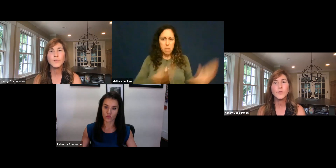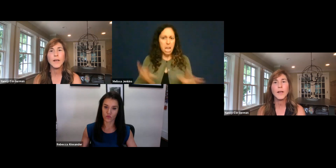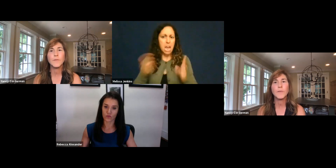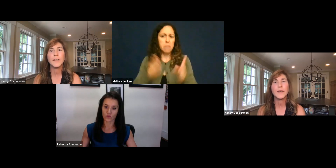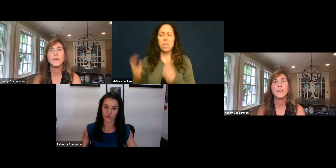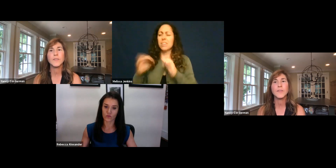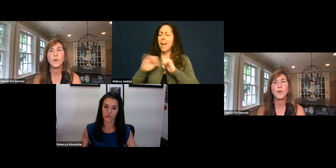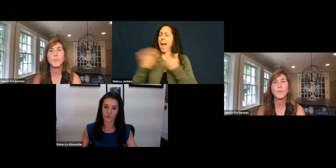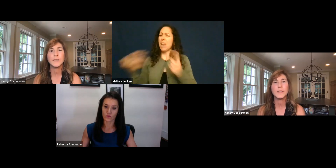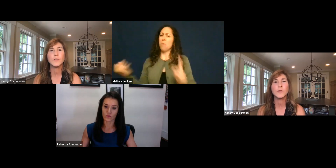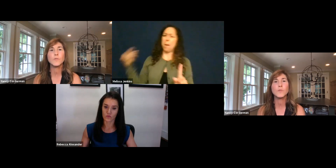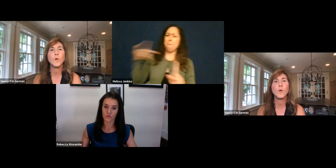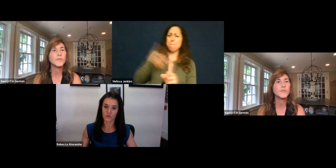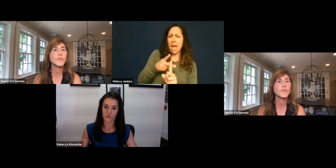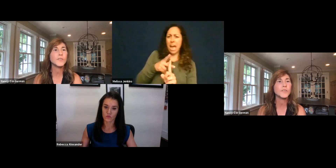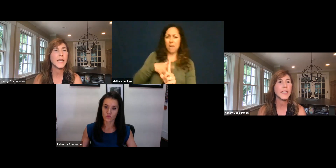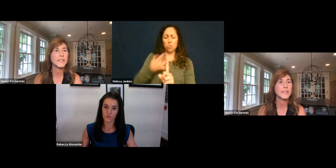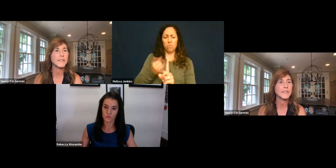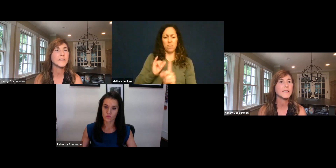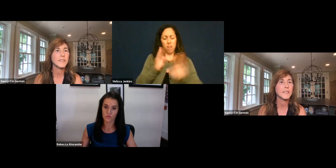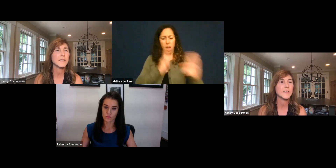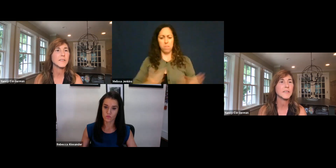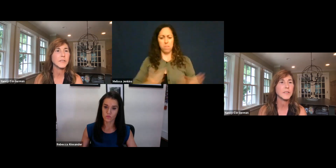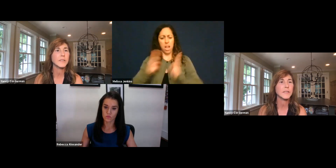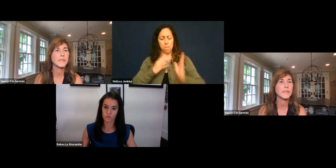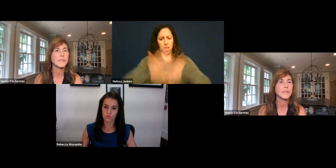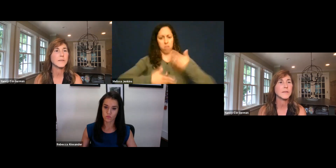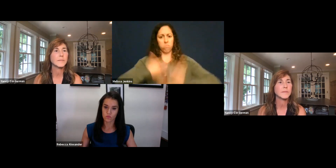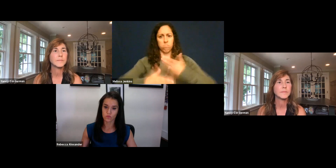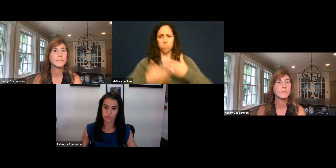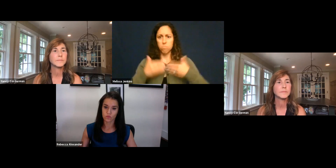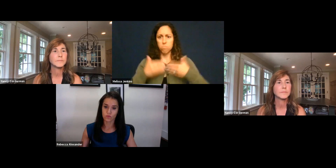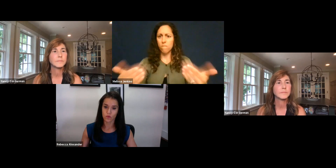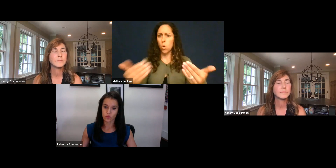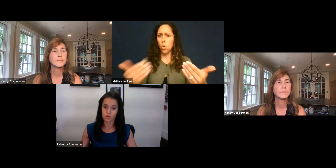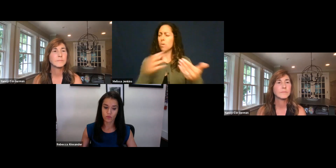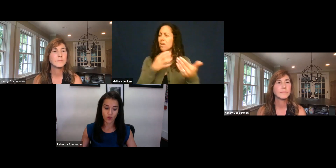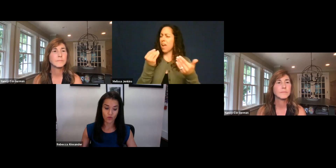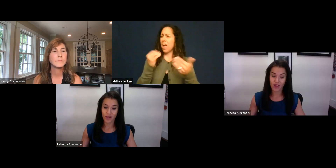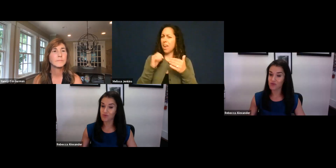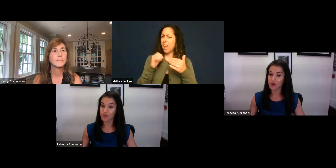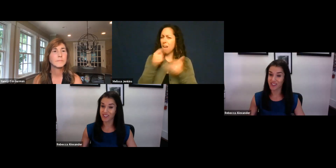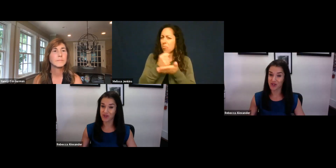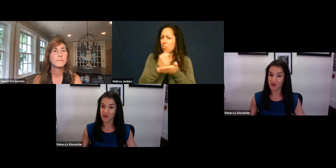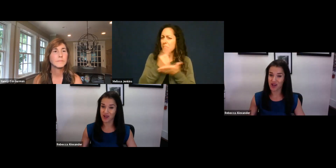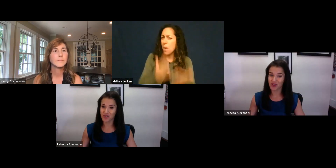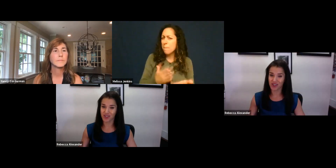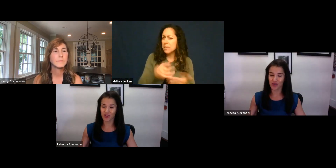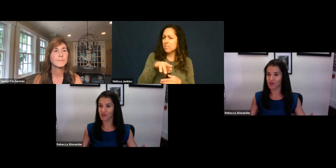do I find a therapist who understands disabilities? So that's a really good question and it's